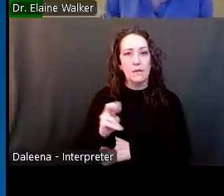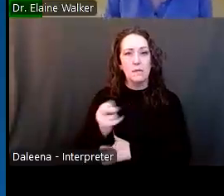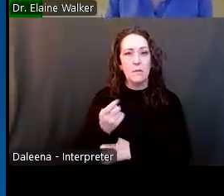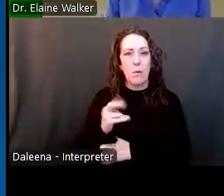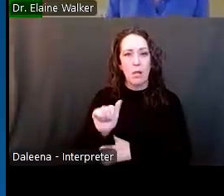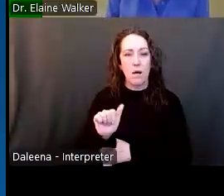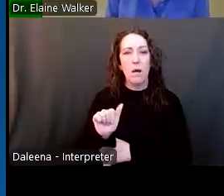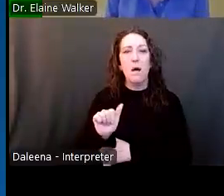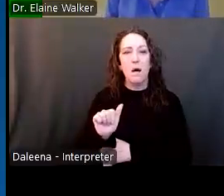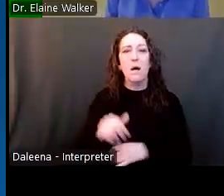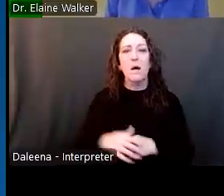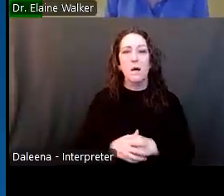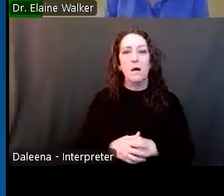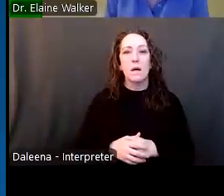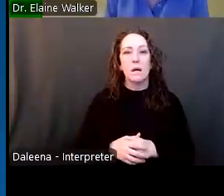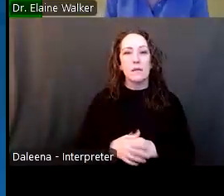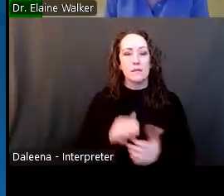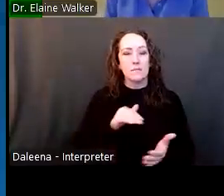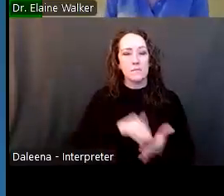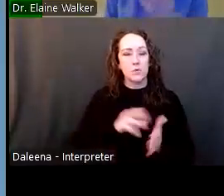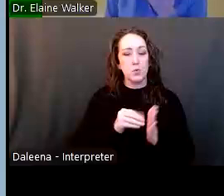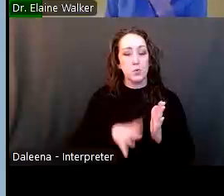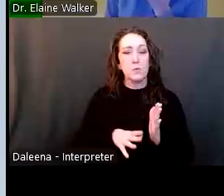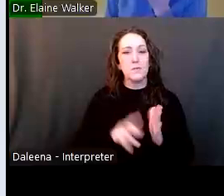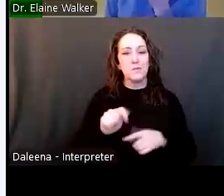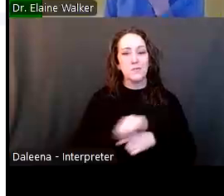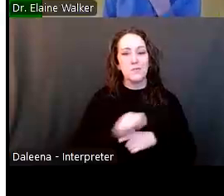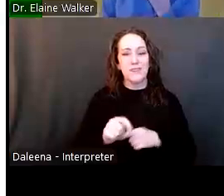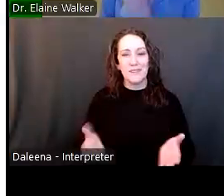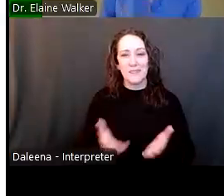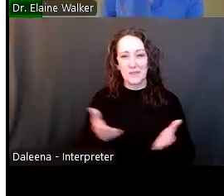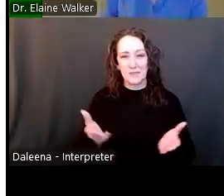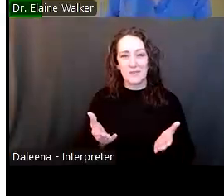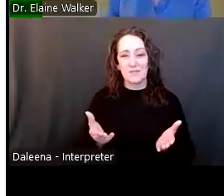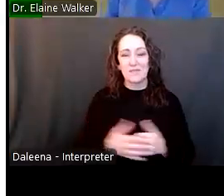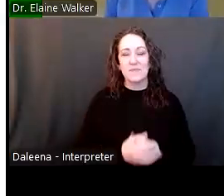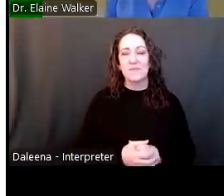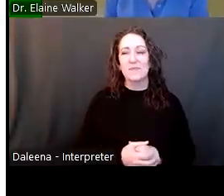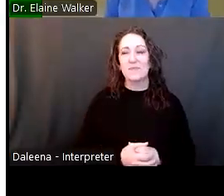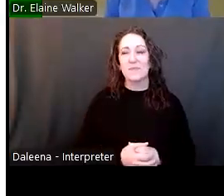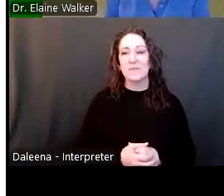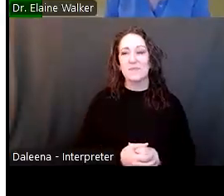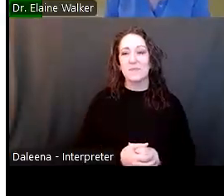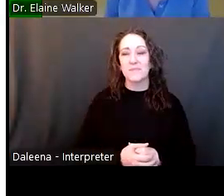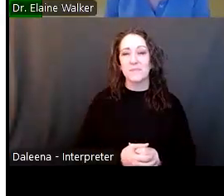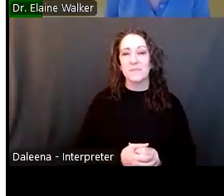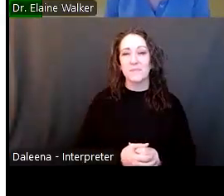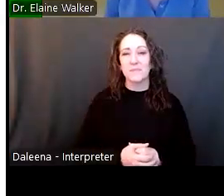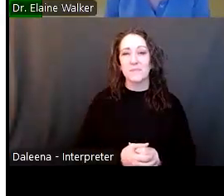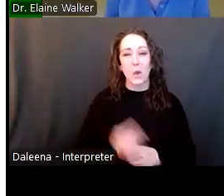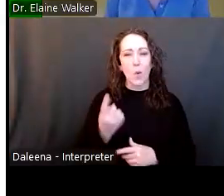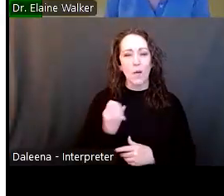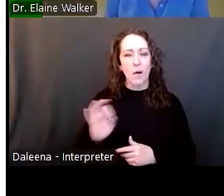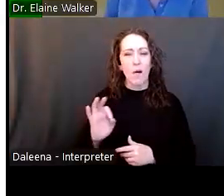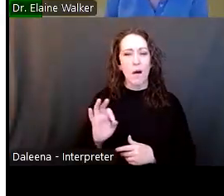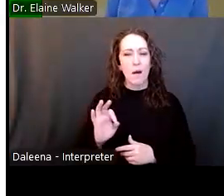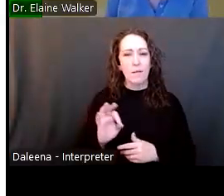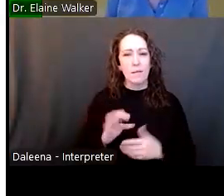um medical student uh training here and um is one of the leading schizophrenia researchers